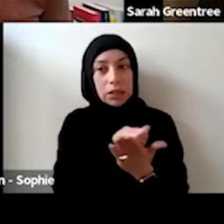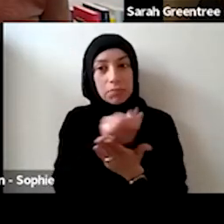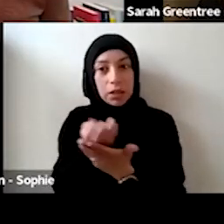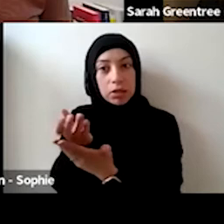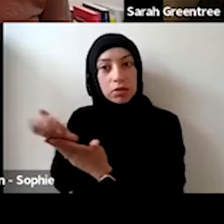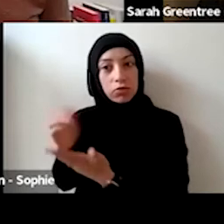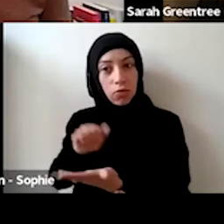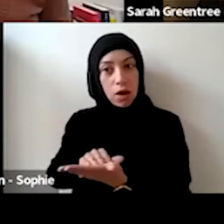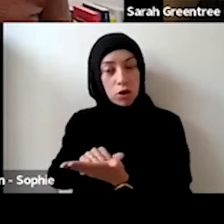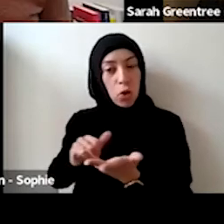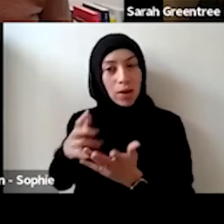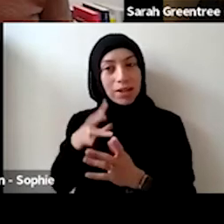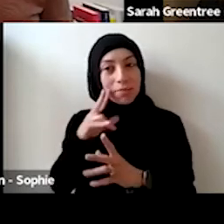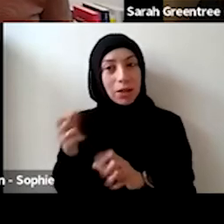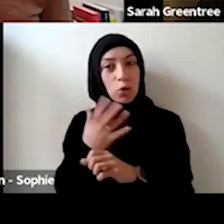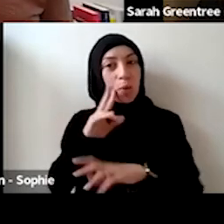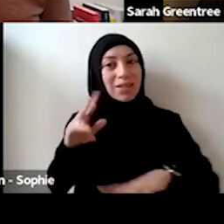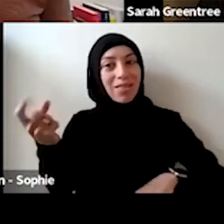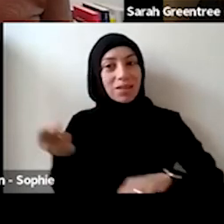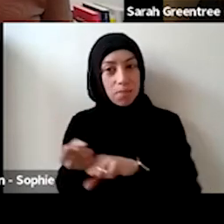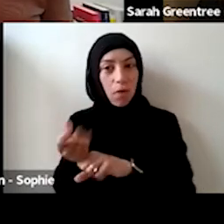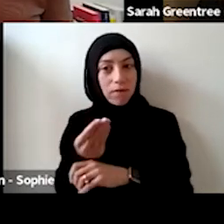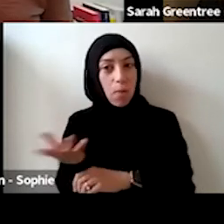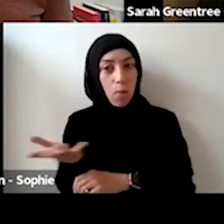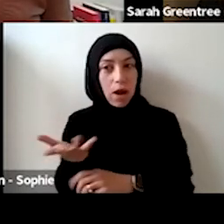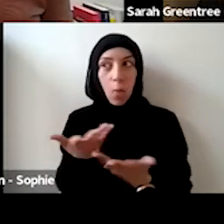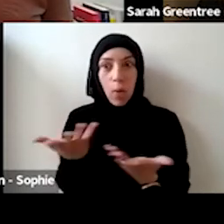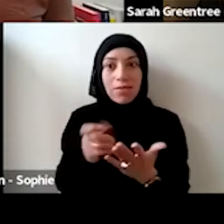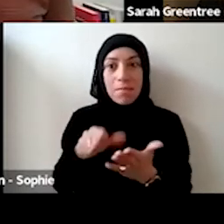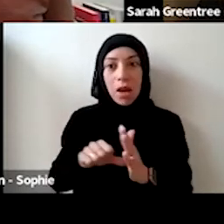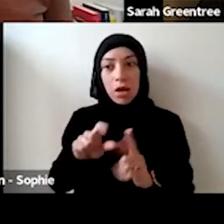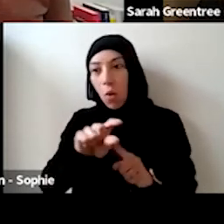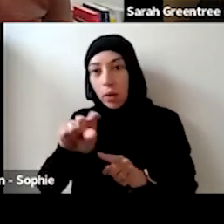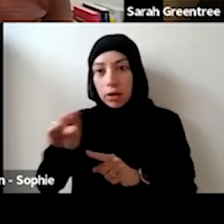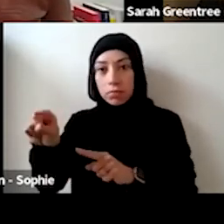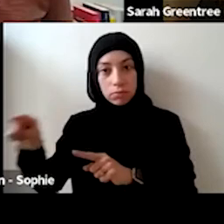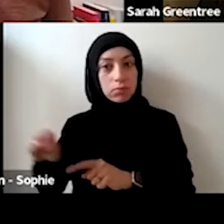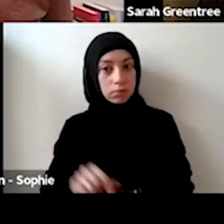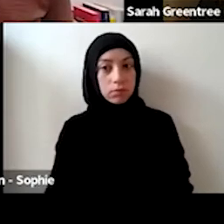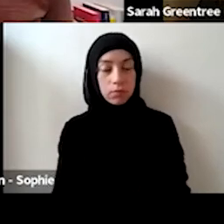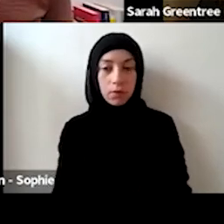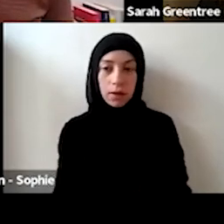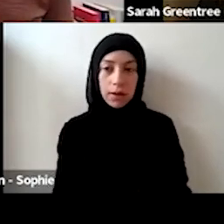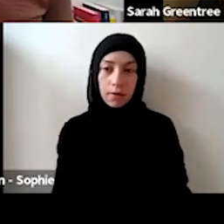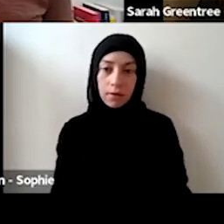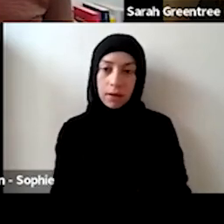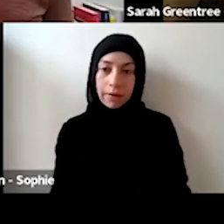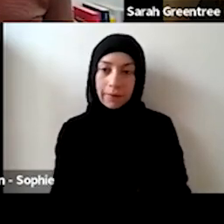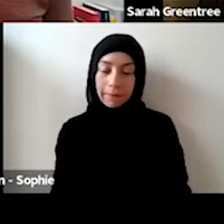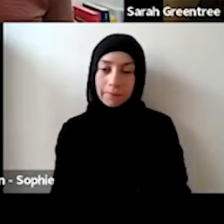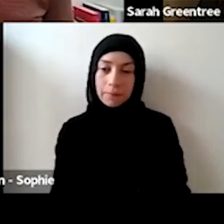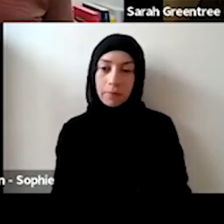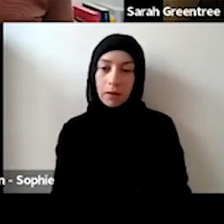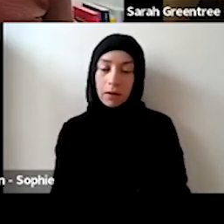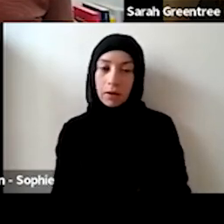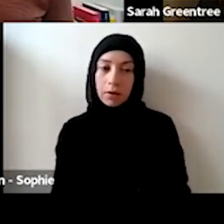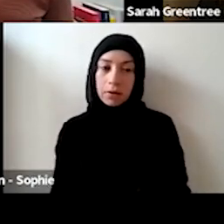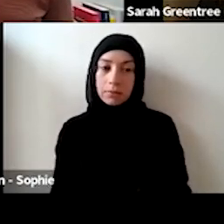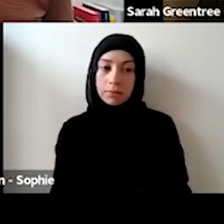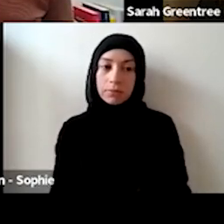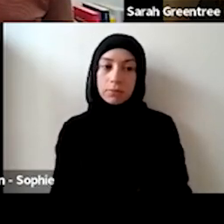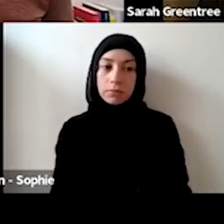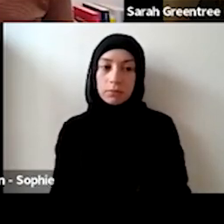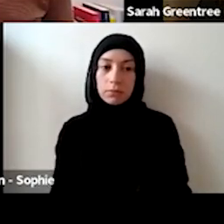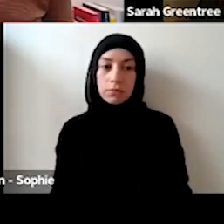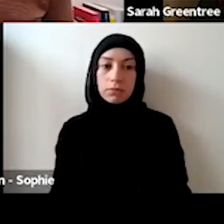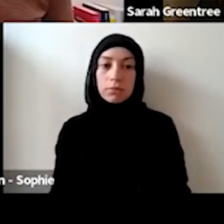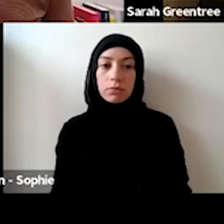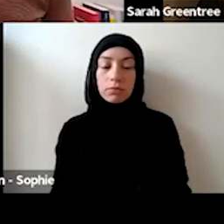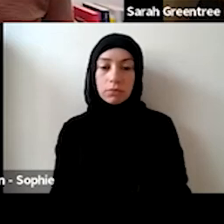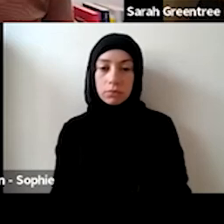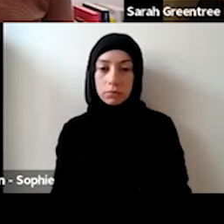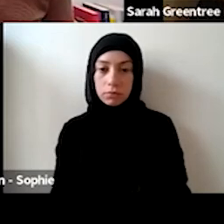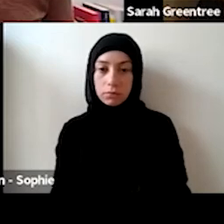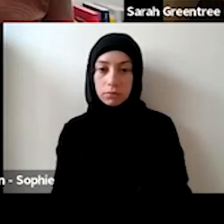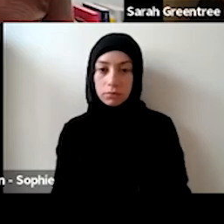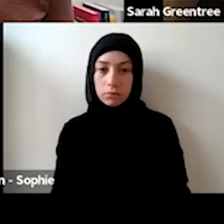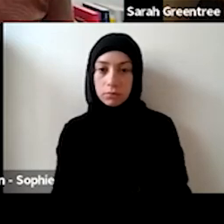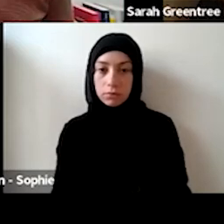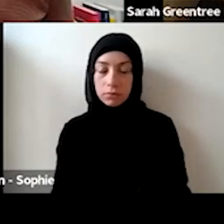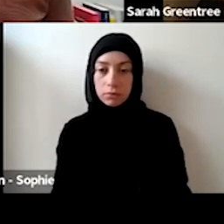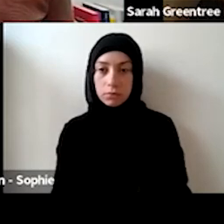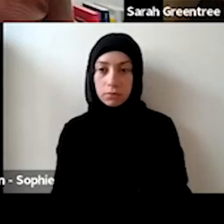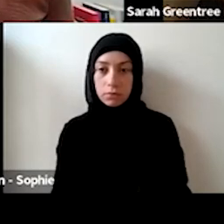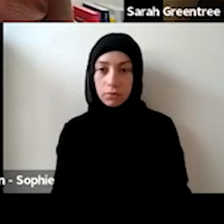able to support for that particular company.